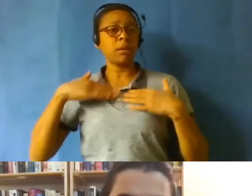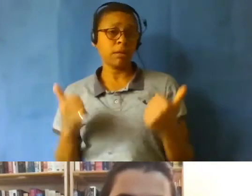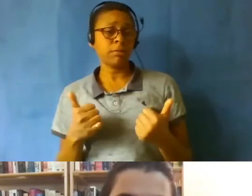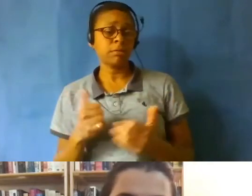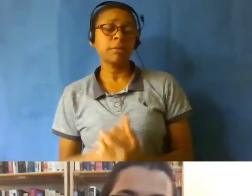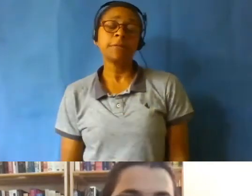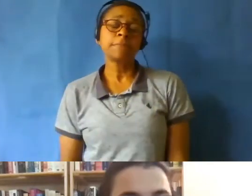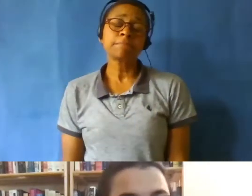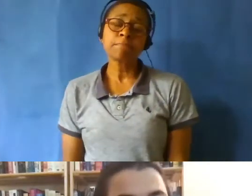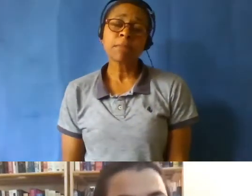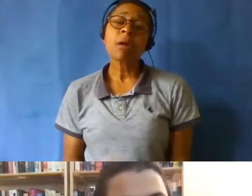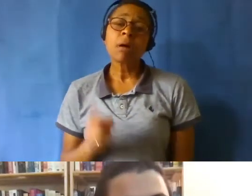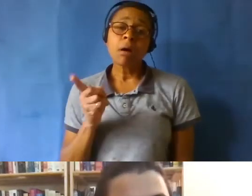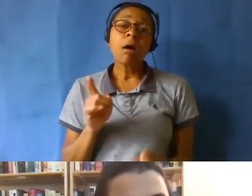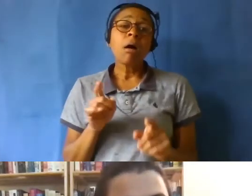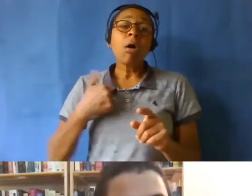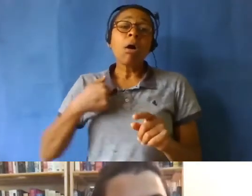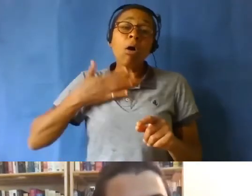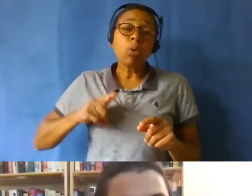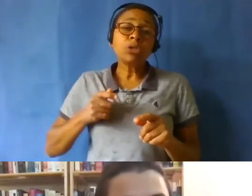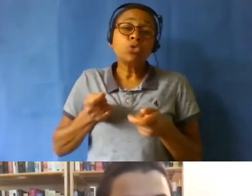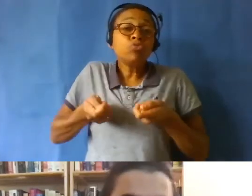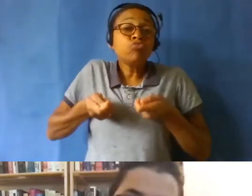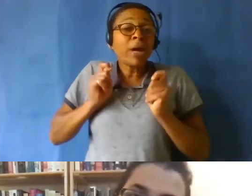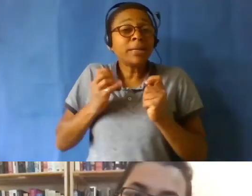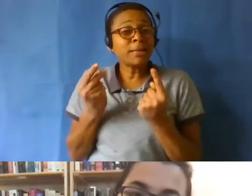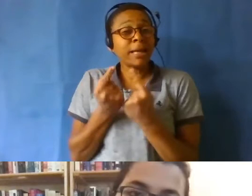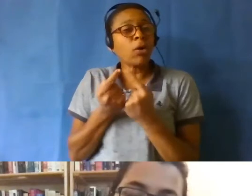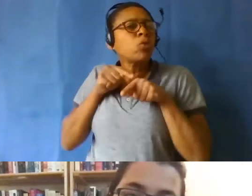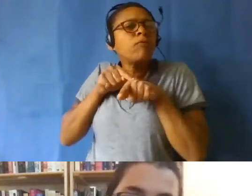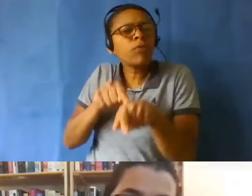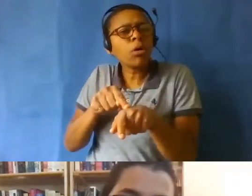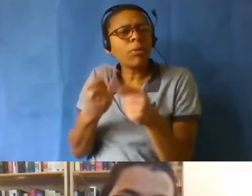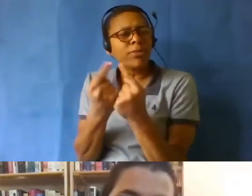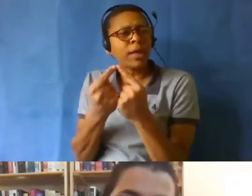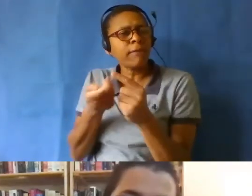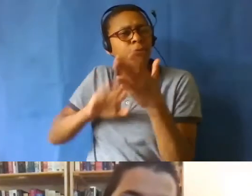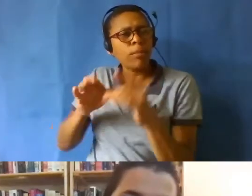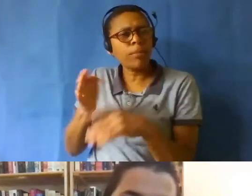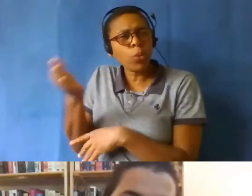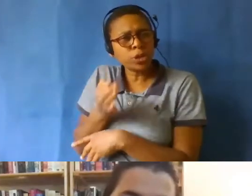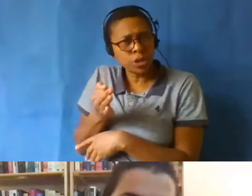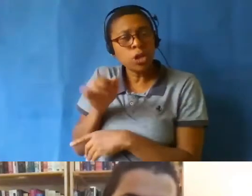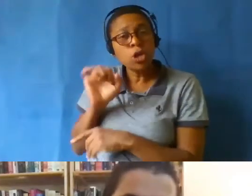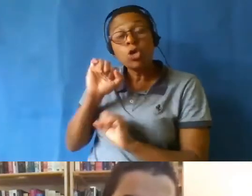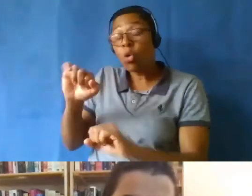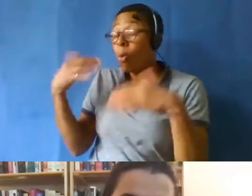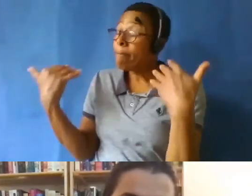wanted to pick up the question that you asked Archanaa, one of the points of connection between Rianna your amazing presentation and your work